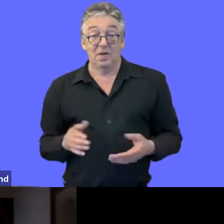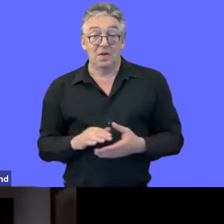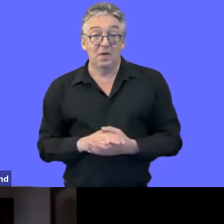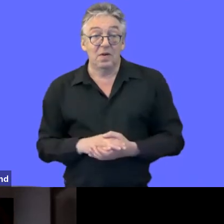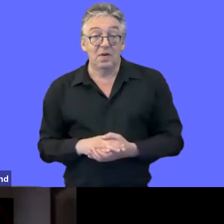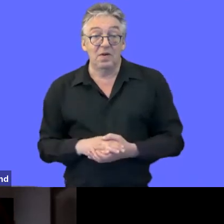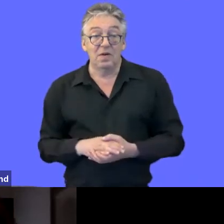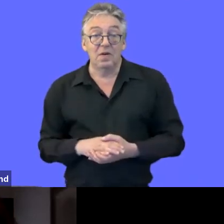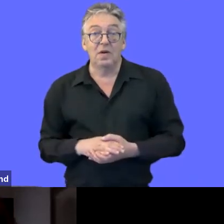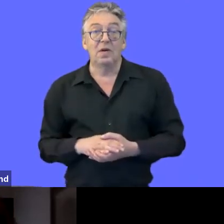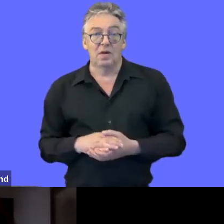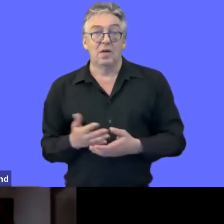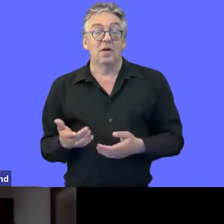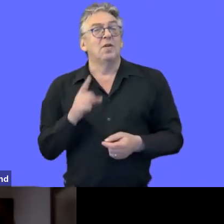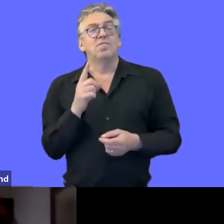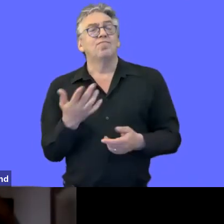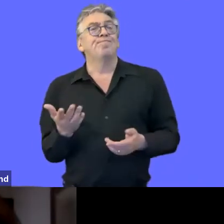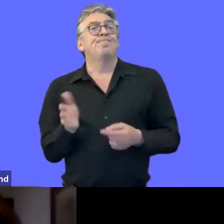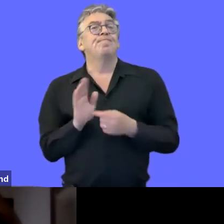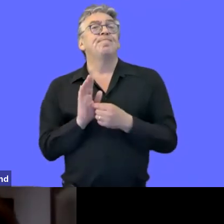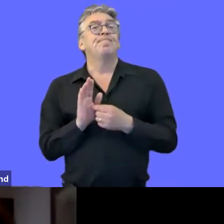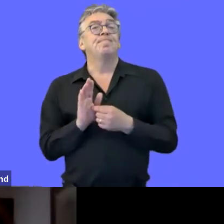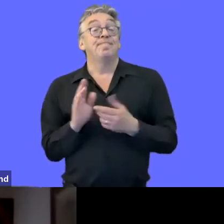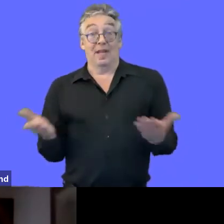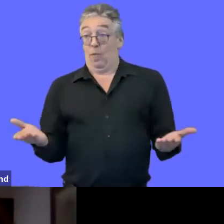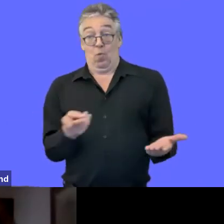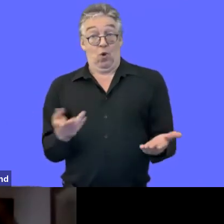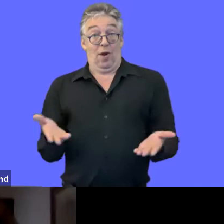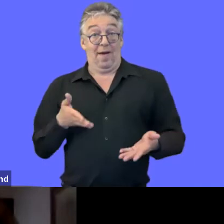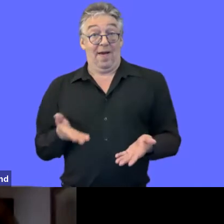on legal capacity so when you think about which women’s rights violation